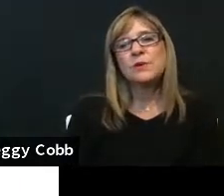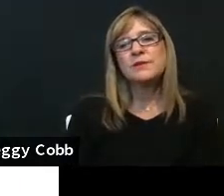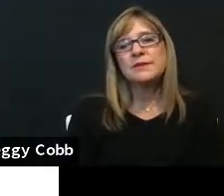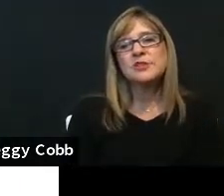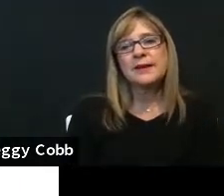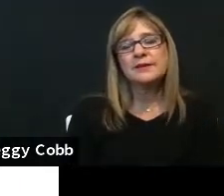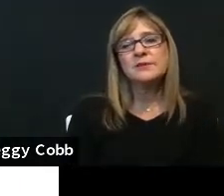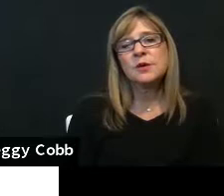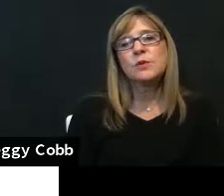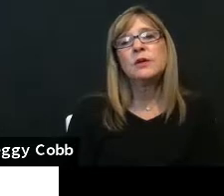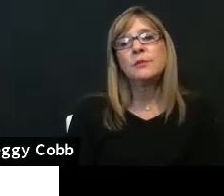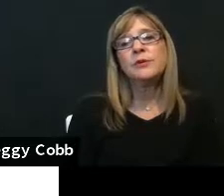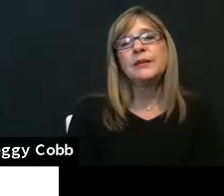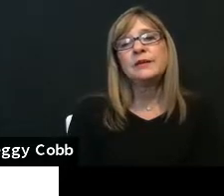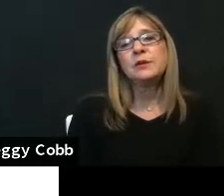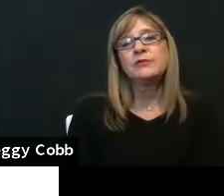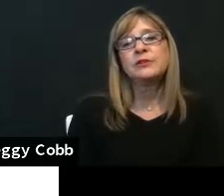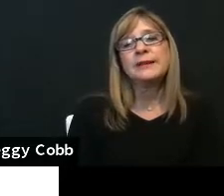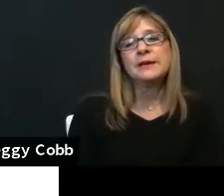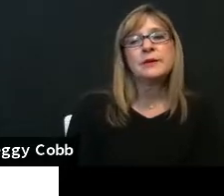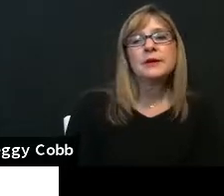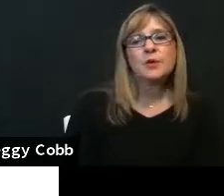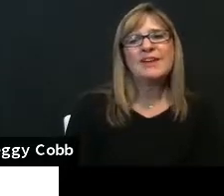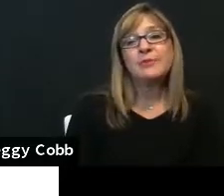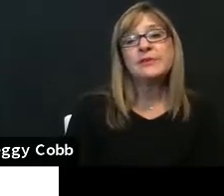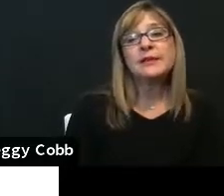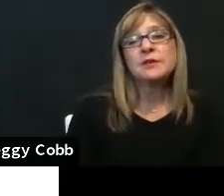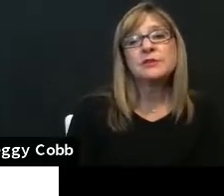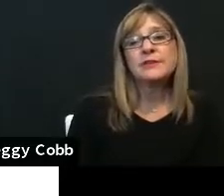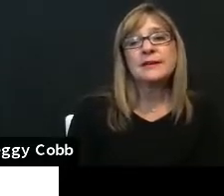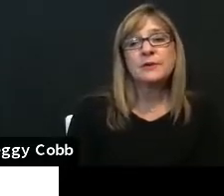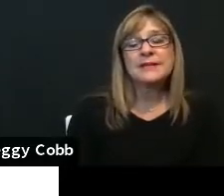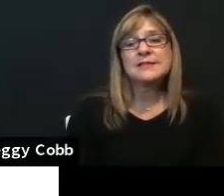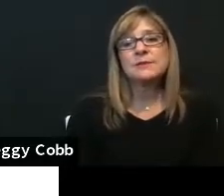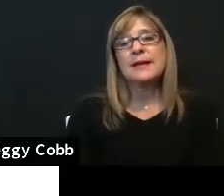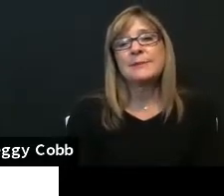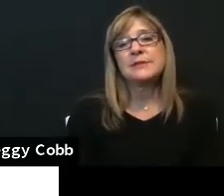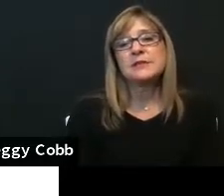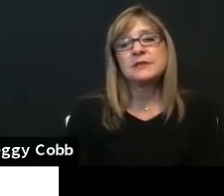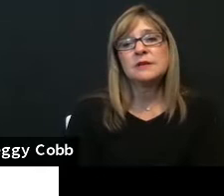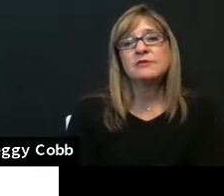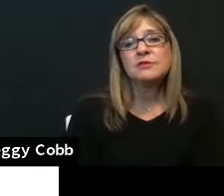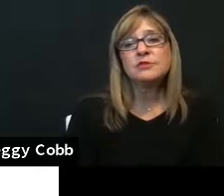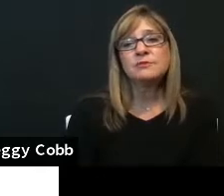with the child so we'll hope put that on hold for now or we have put that on hold for now. We're gonna see what happens in the near future